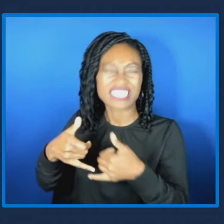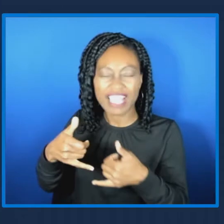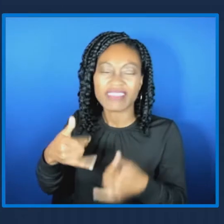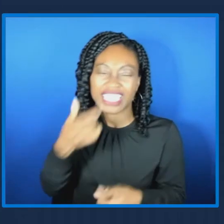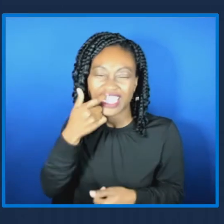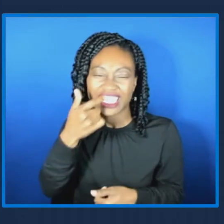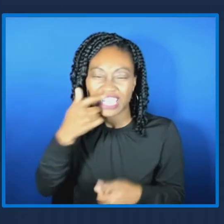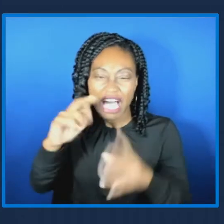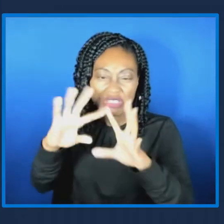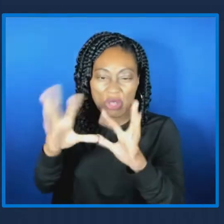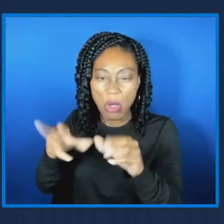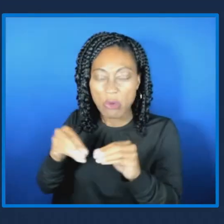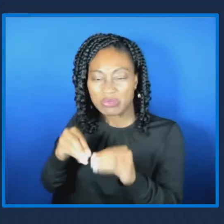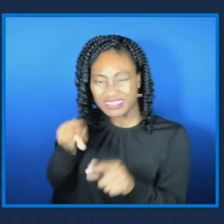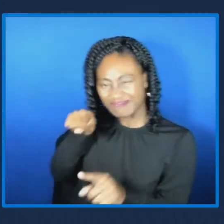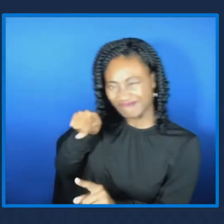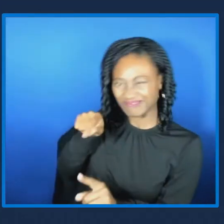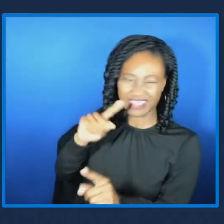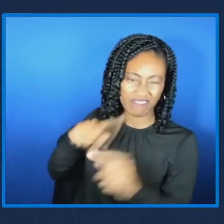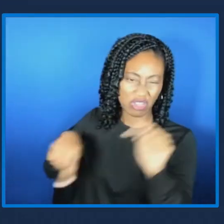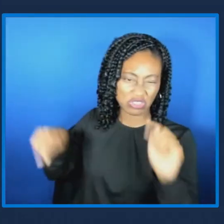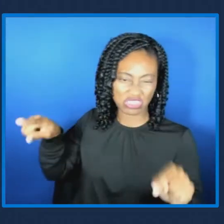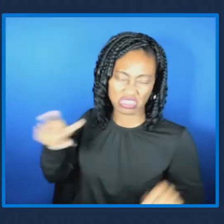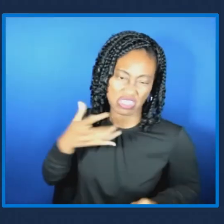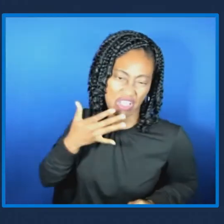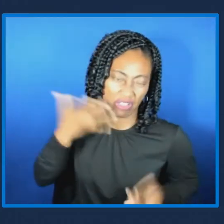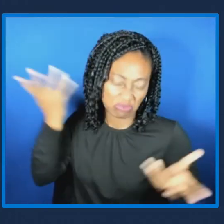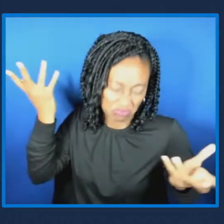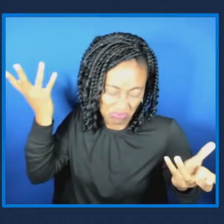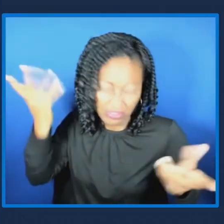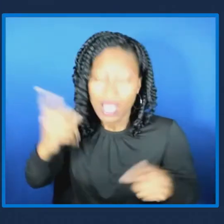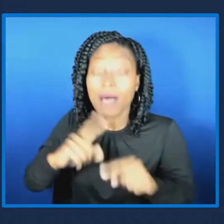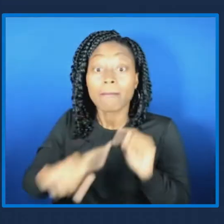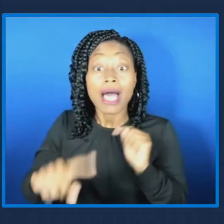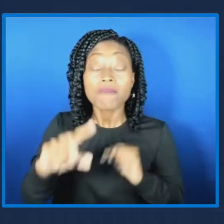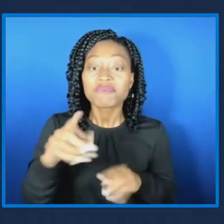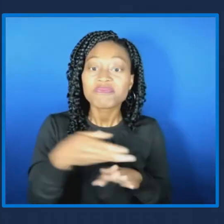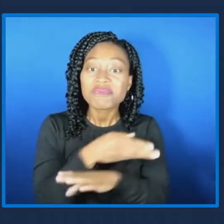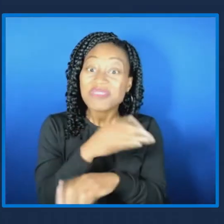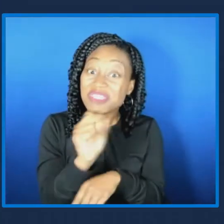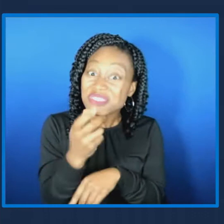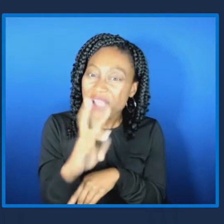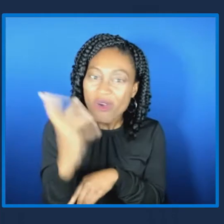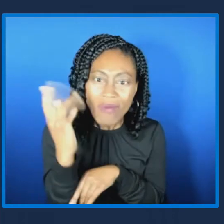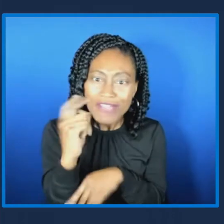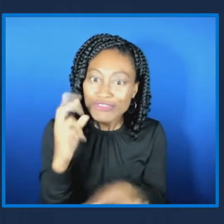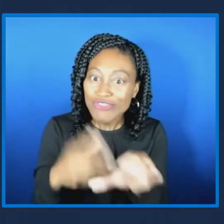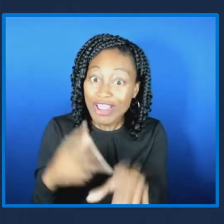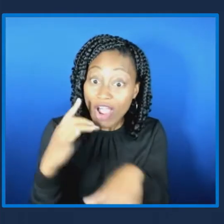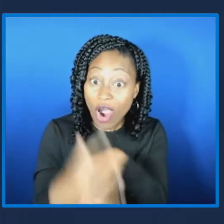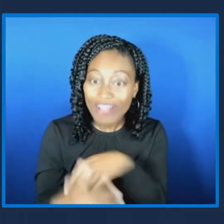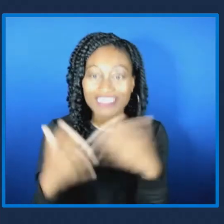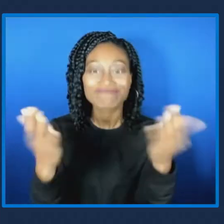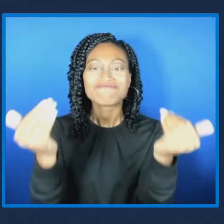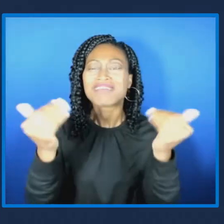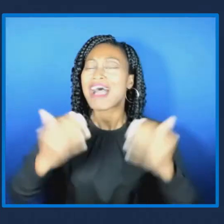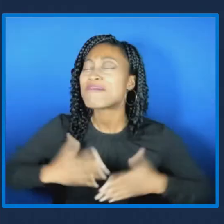So what does this pre-show all about? Why have you joined us early? Well, we're so glad you're here. Grab your cup of coffee, grab some tea,